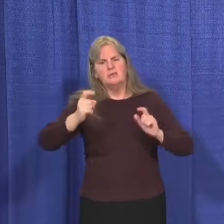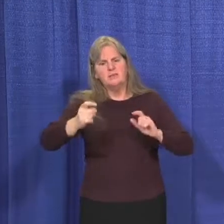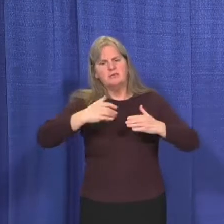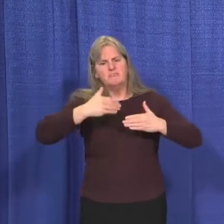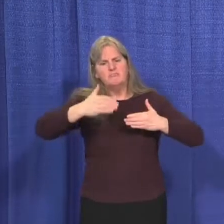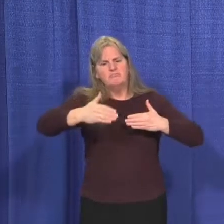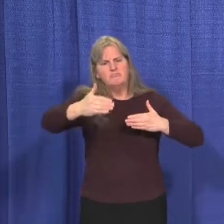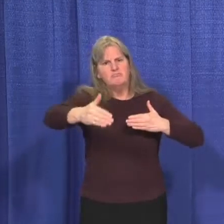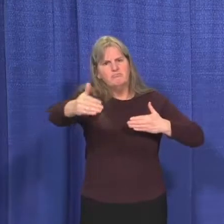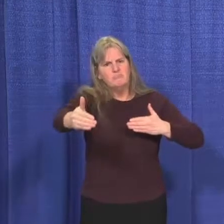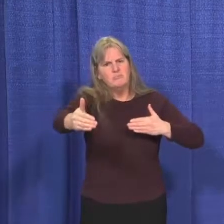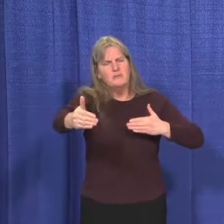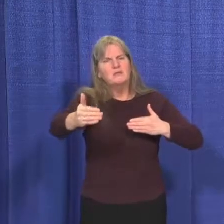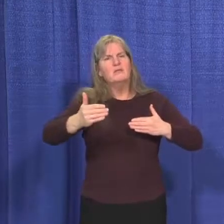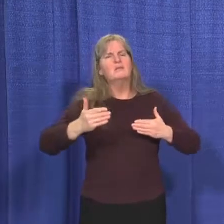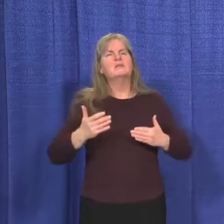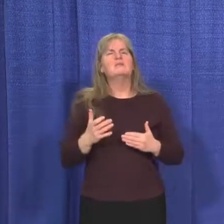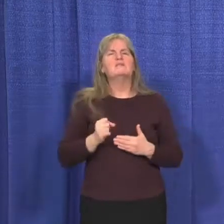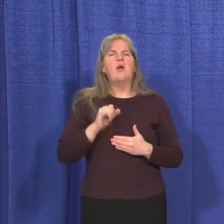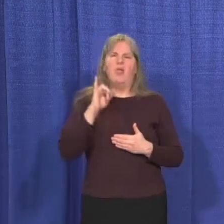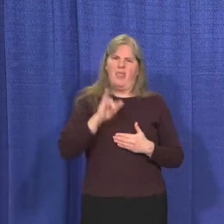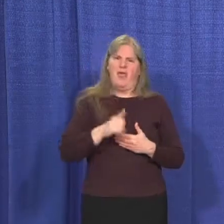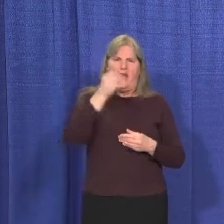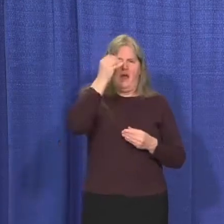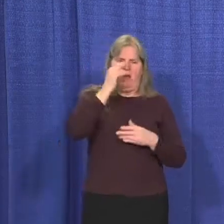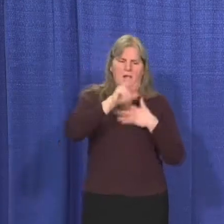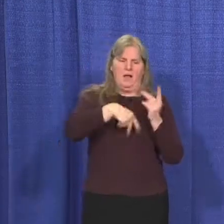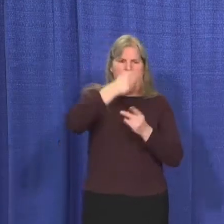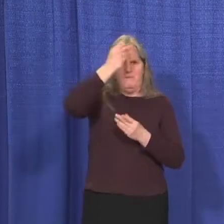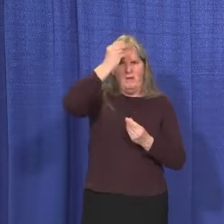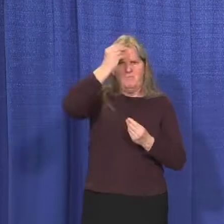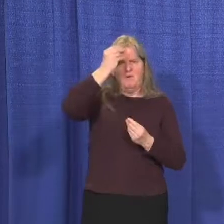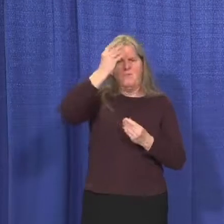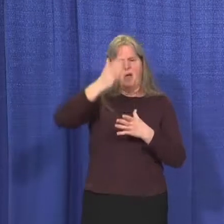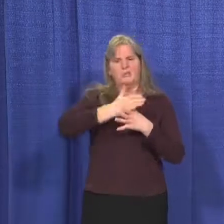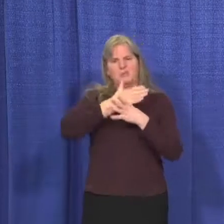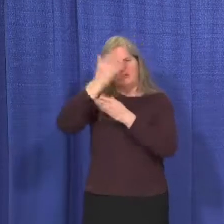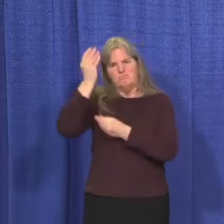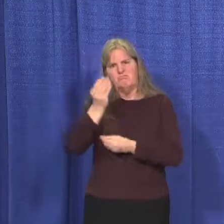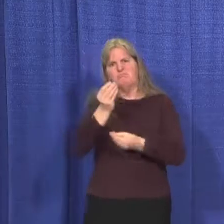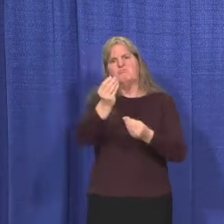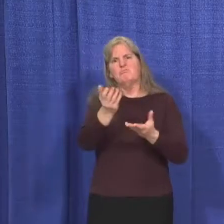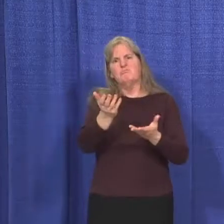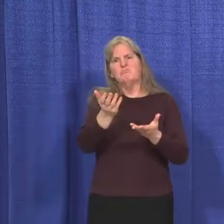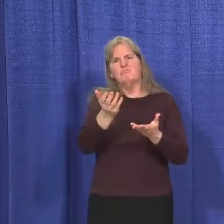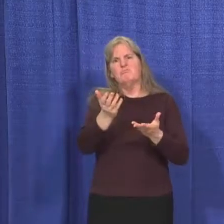So I think that's where I would like to get information out as